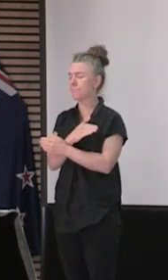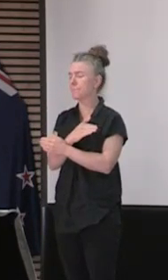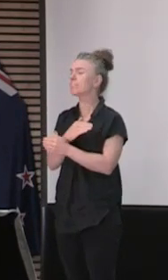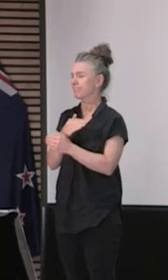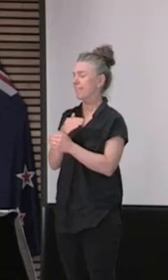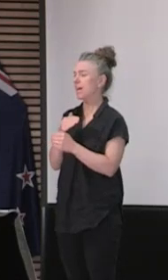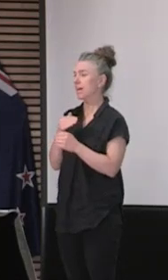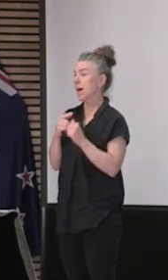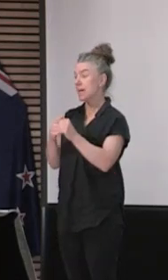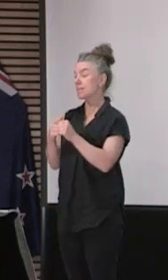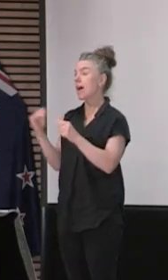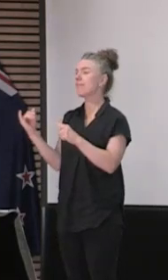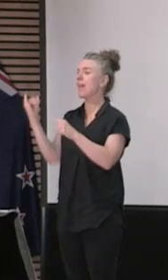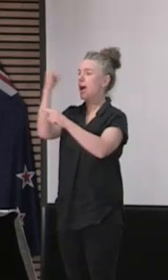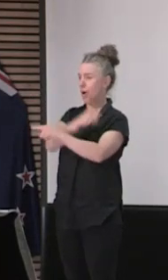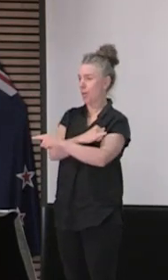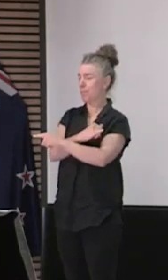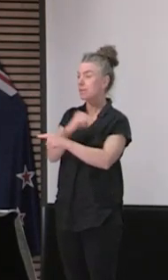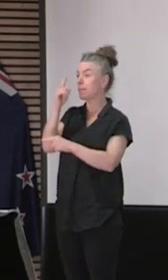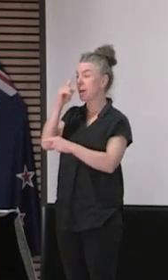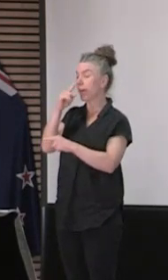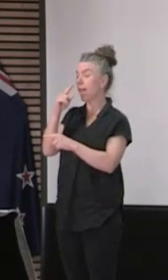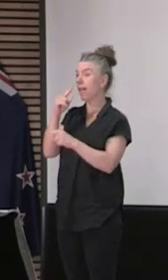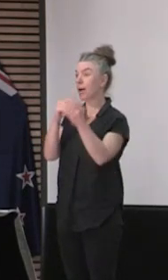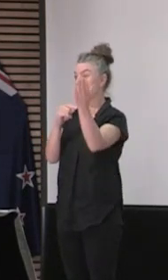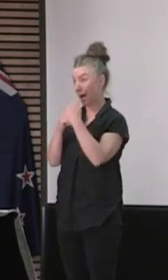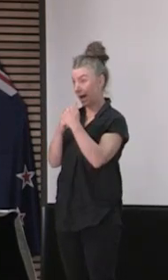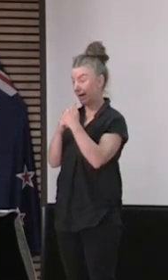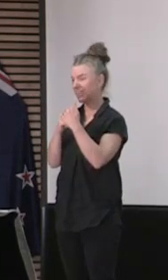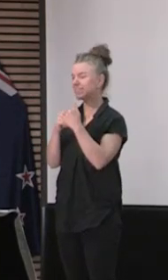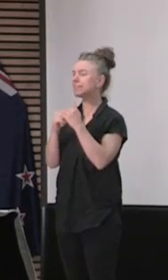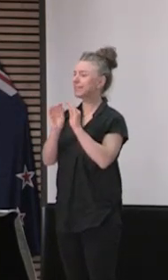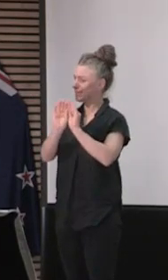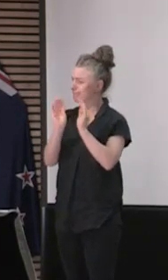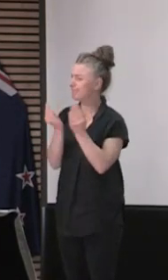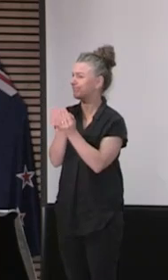So we recognise that afterpeople have been in thatquarantine, that they willneed to get